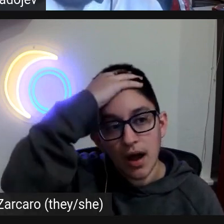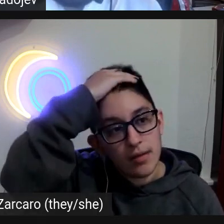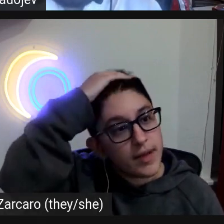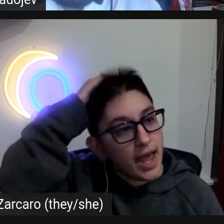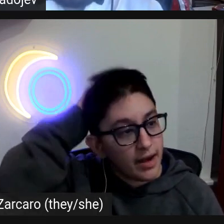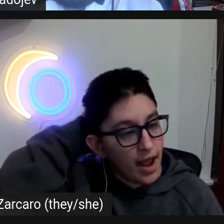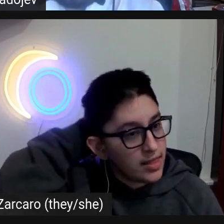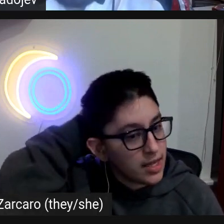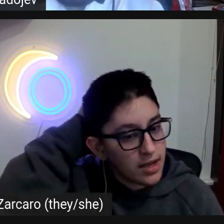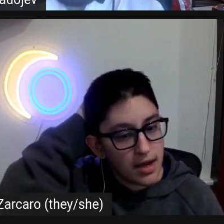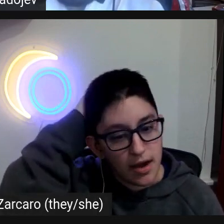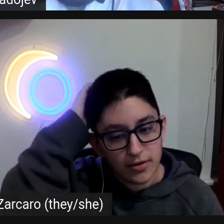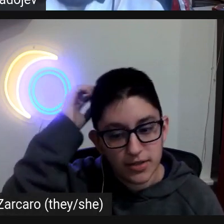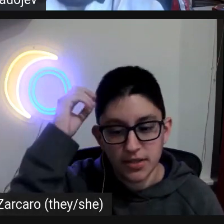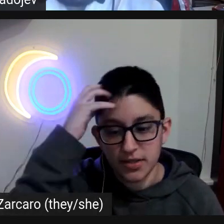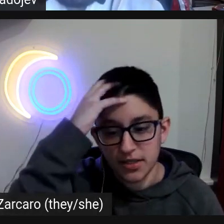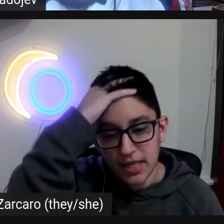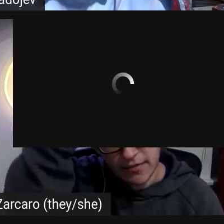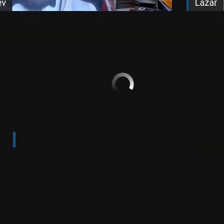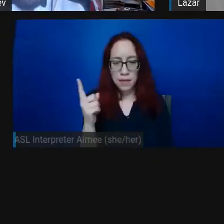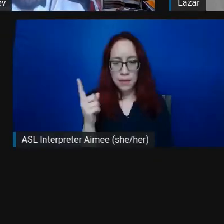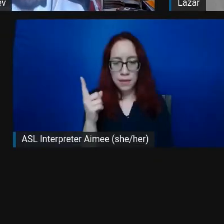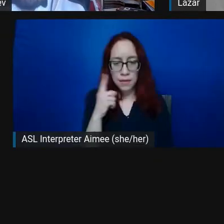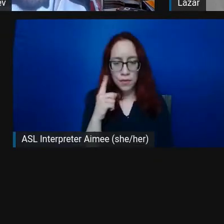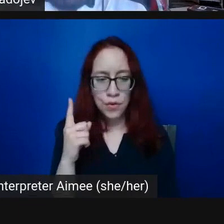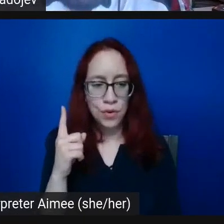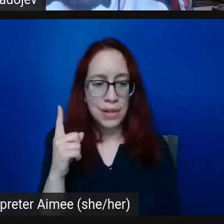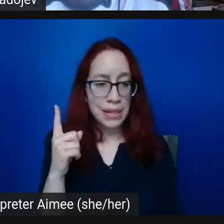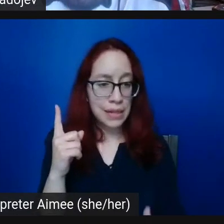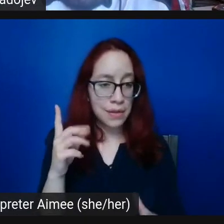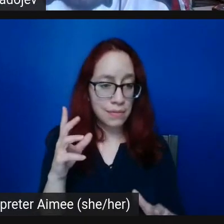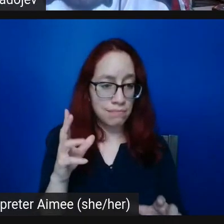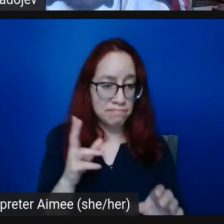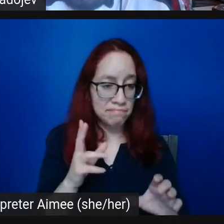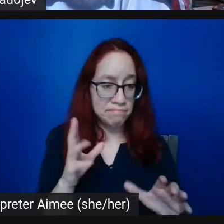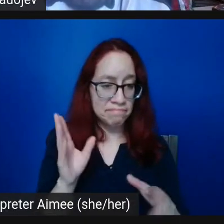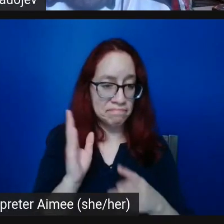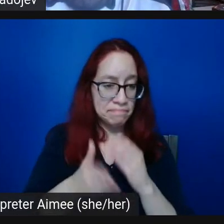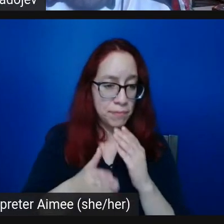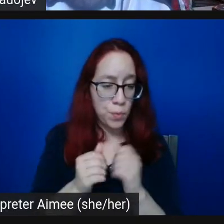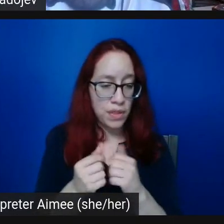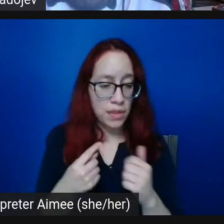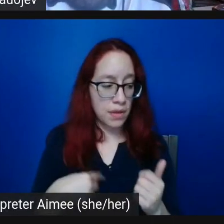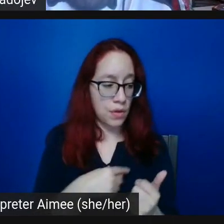I think to leave us with one final thought.